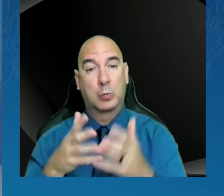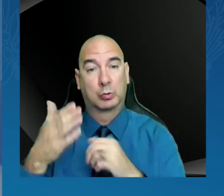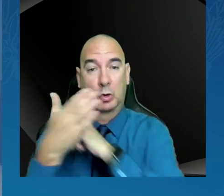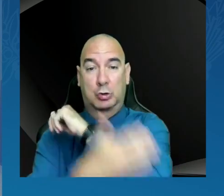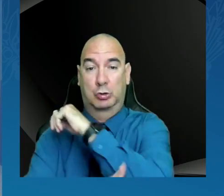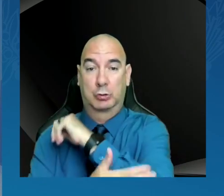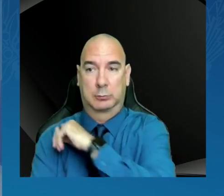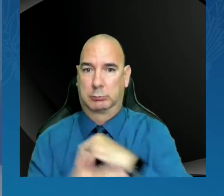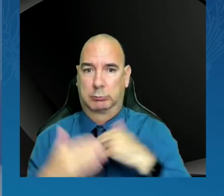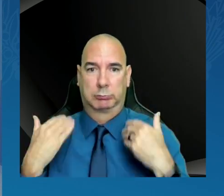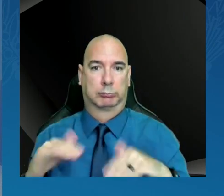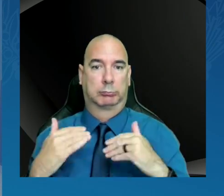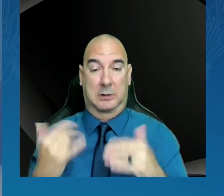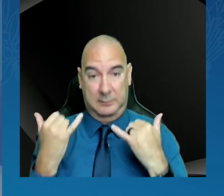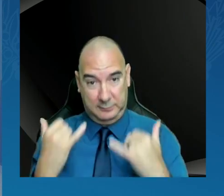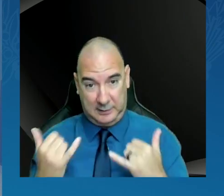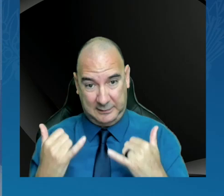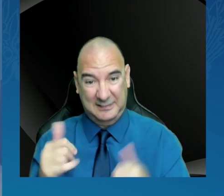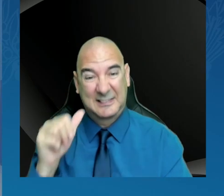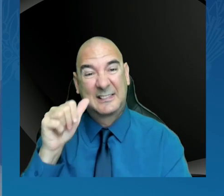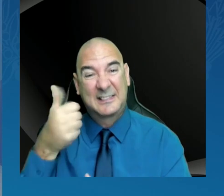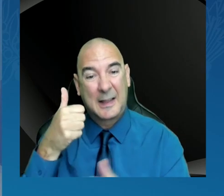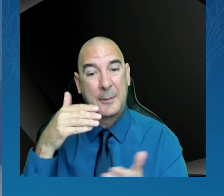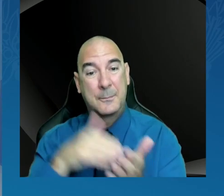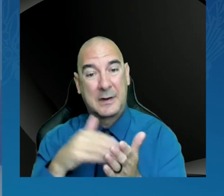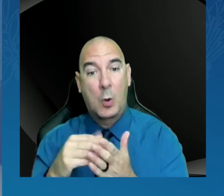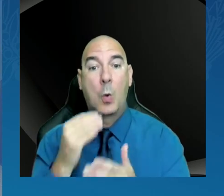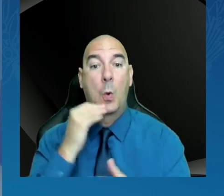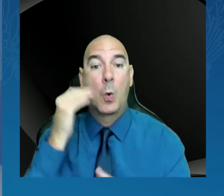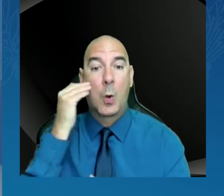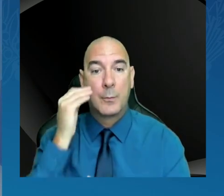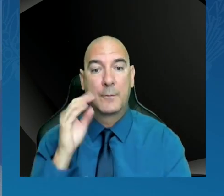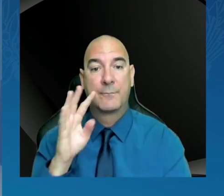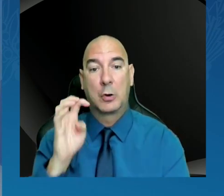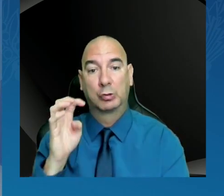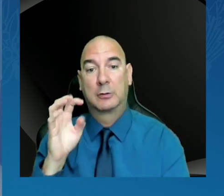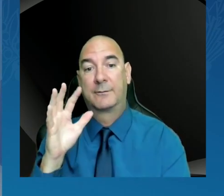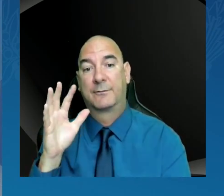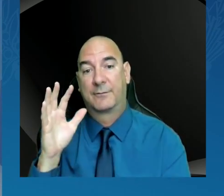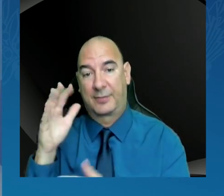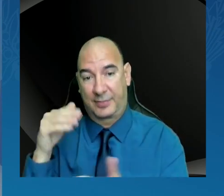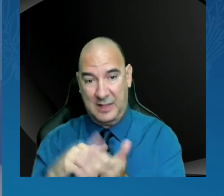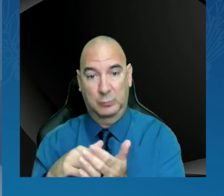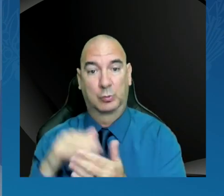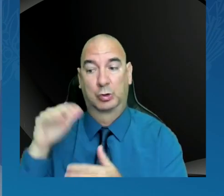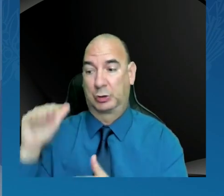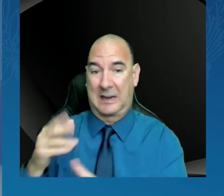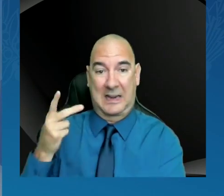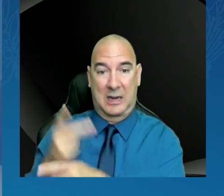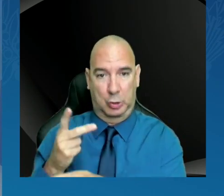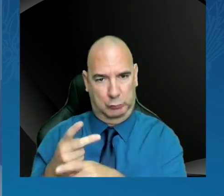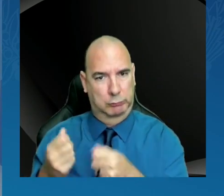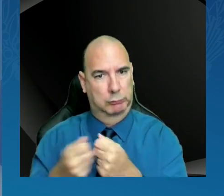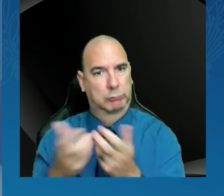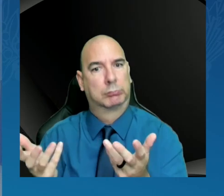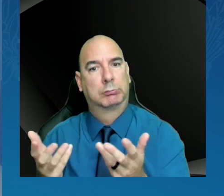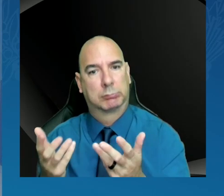and 400,000 schools and childcare facilities receive their water through lead pipes. Graduates of BIG STEP